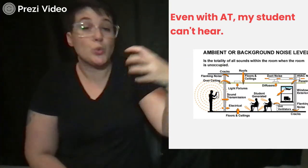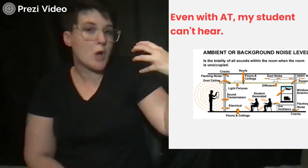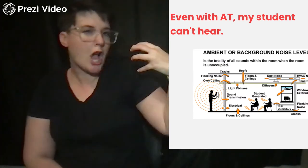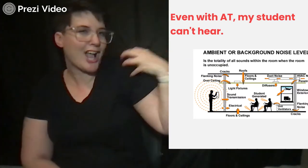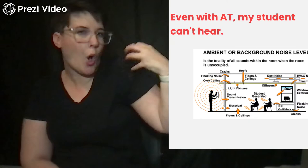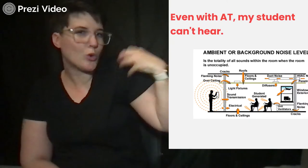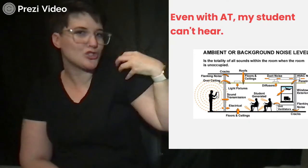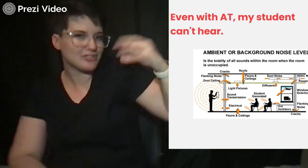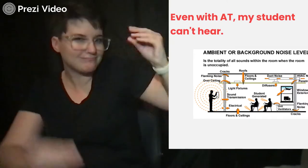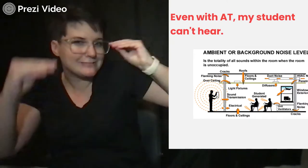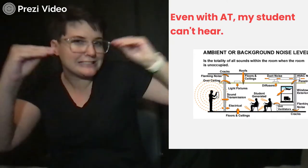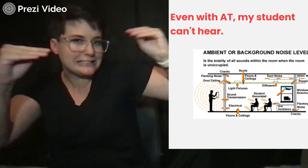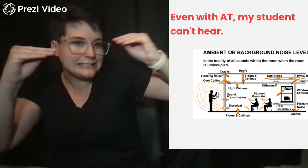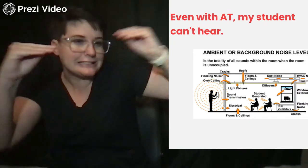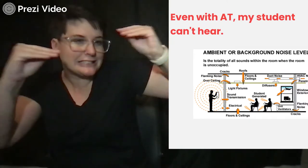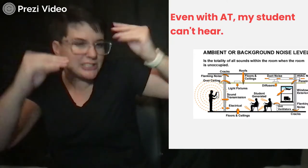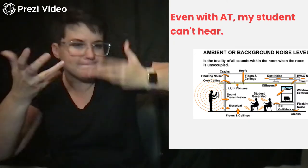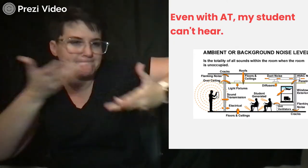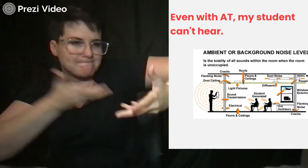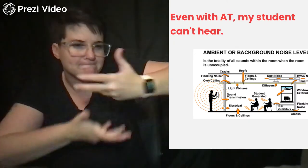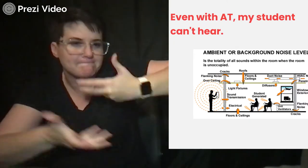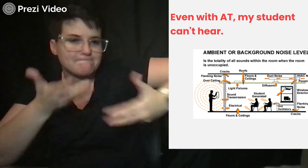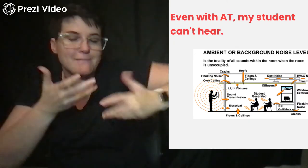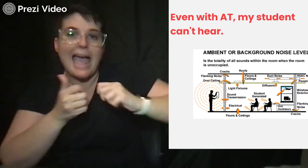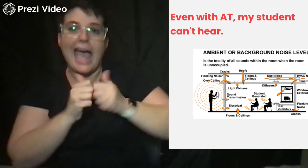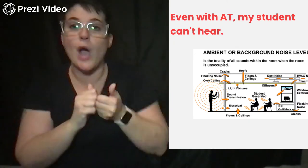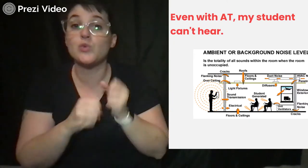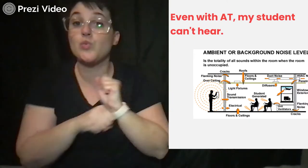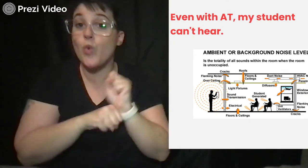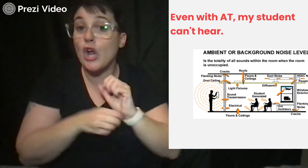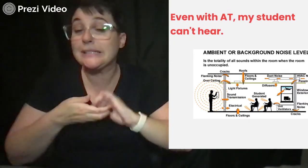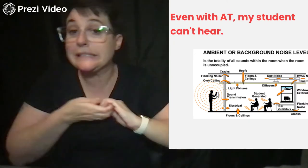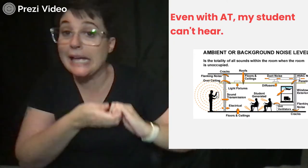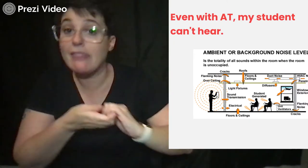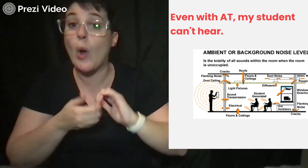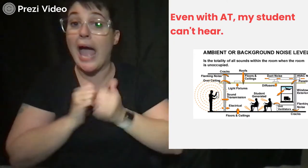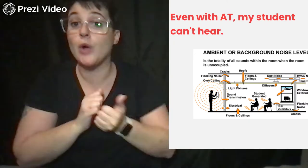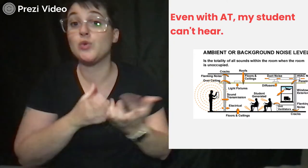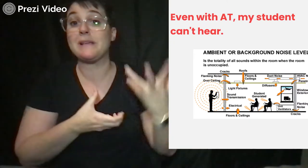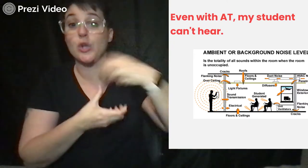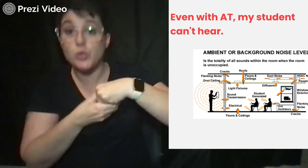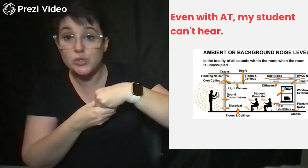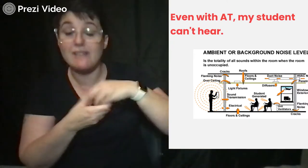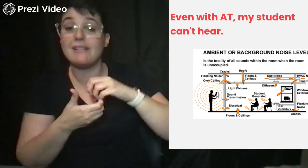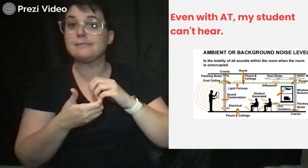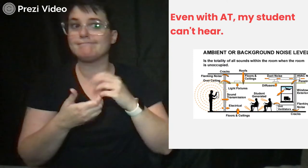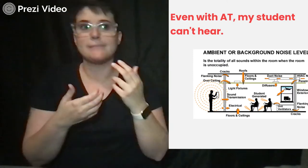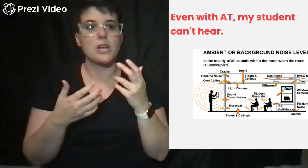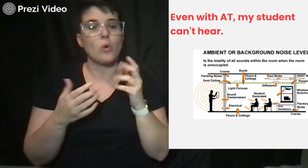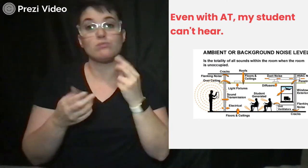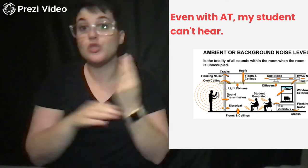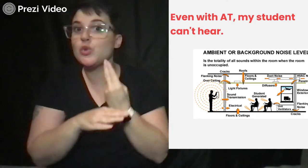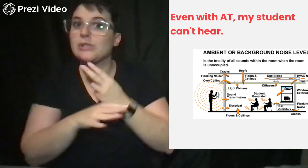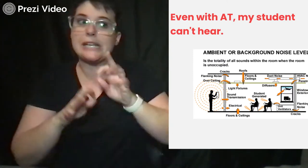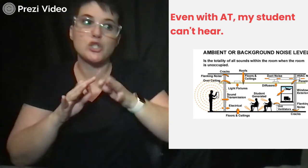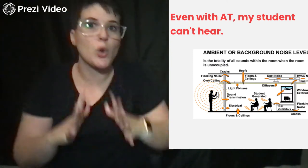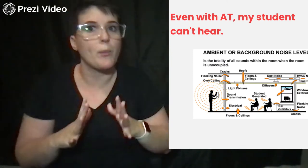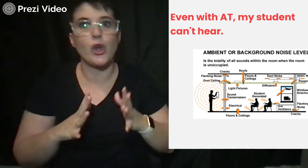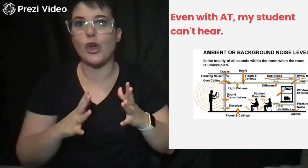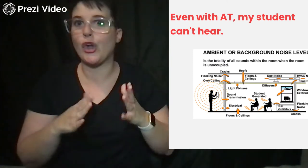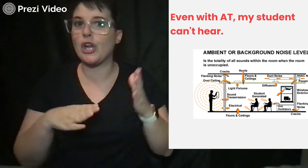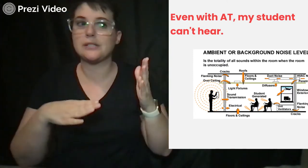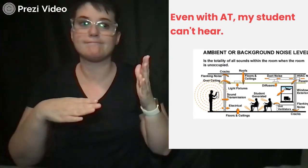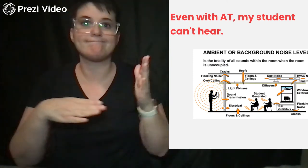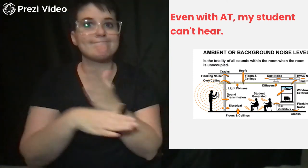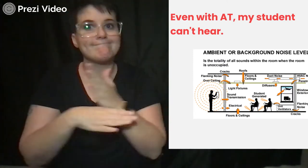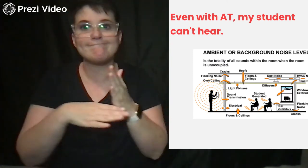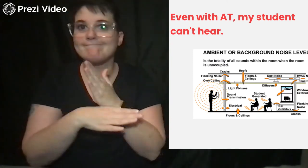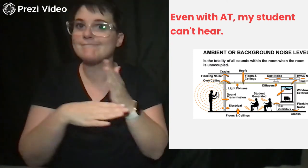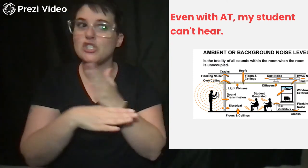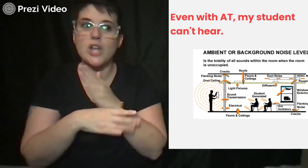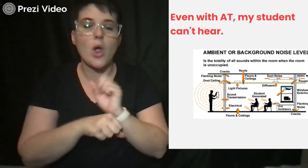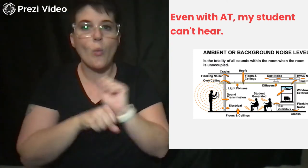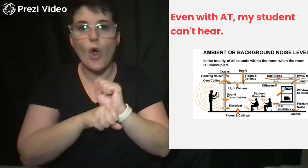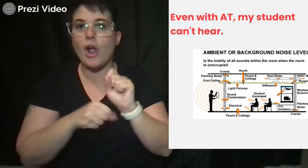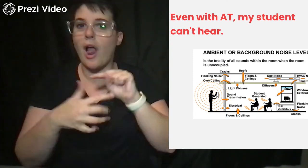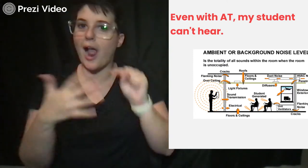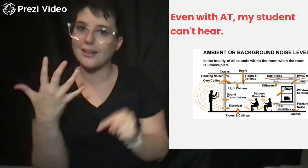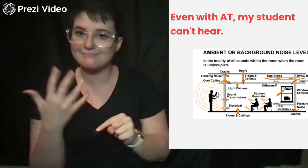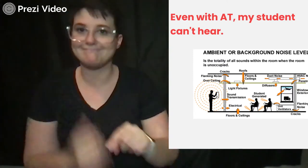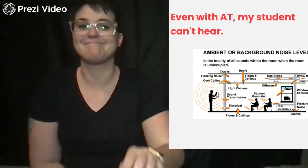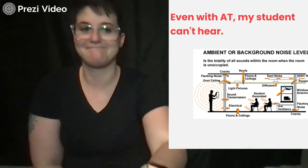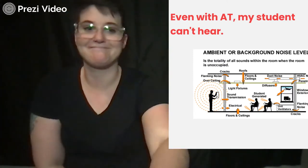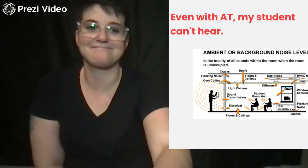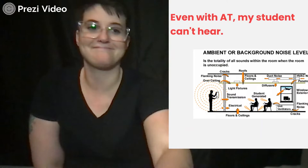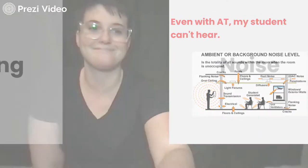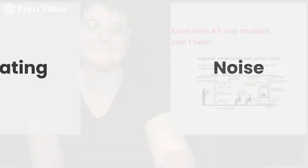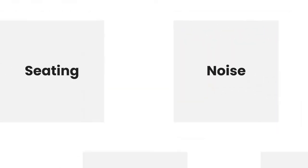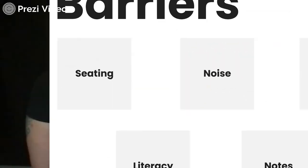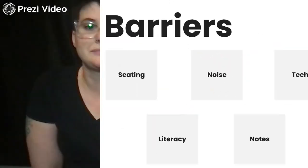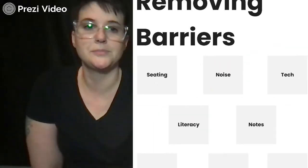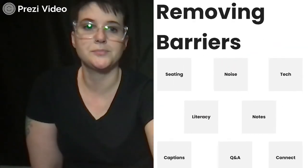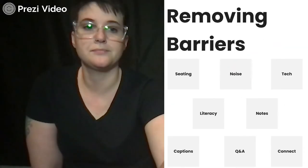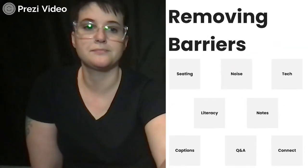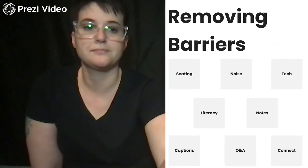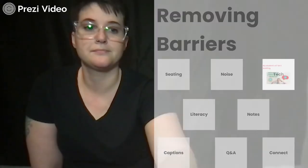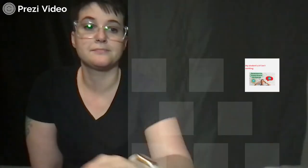coaching from you on how to be inclusive by working together, using the interpreter, sharing work, etc.